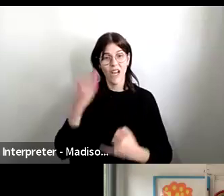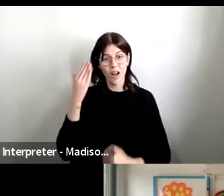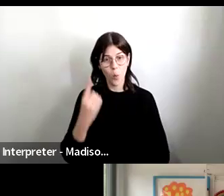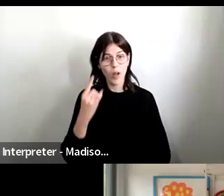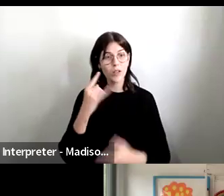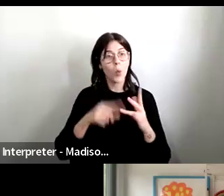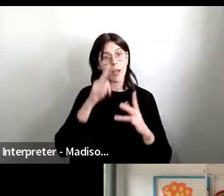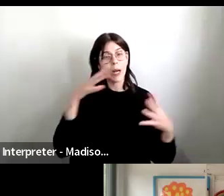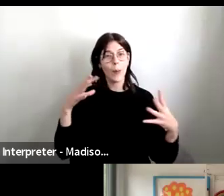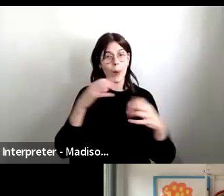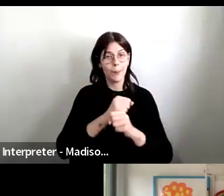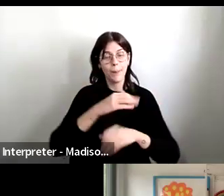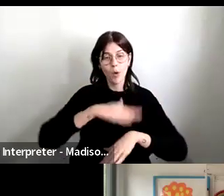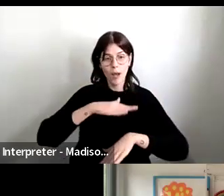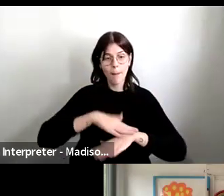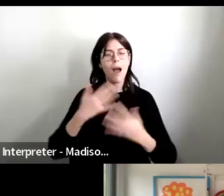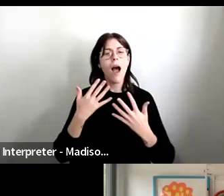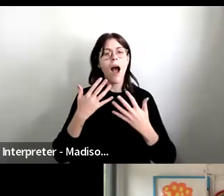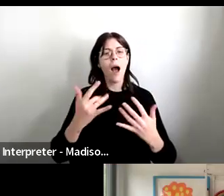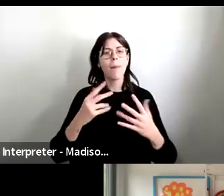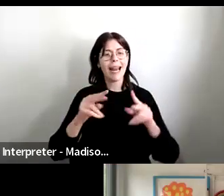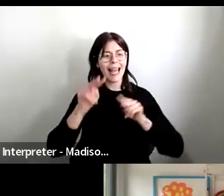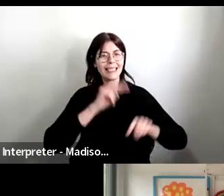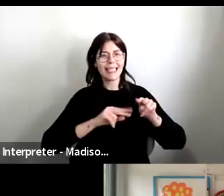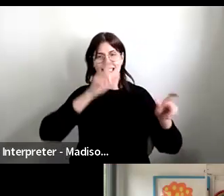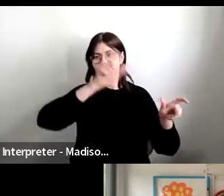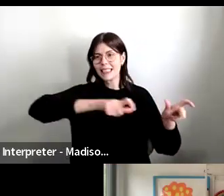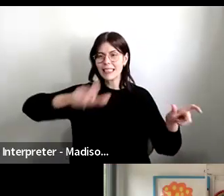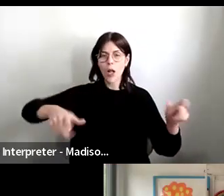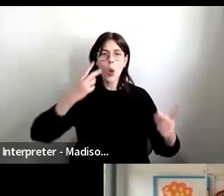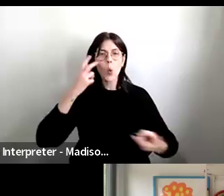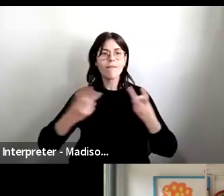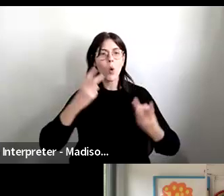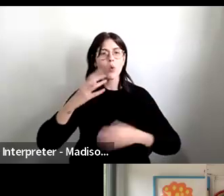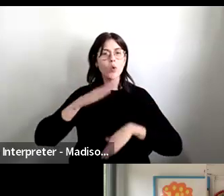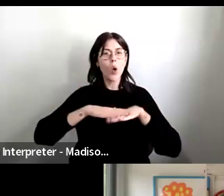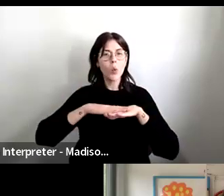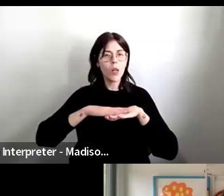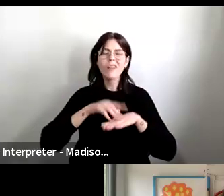up in time. How many assessor's are we looking for in total? This is tough.